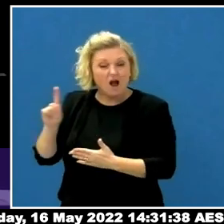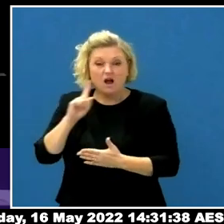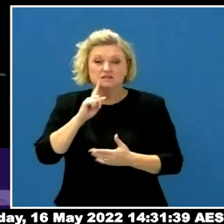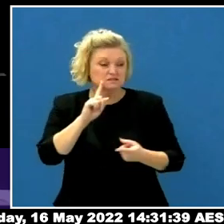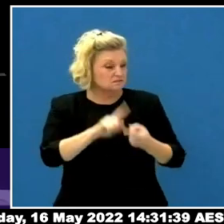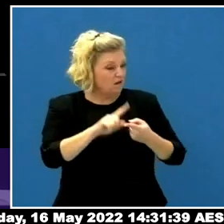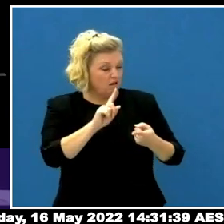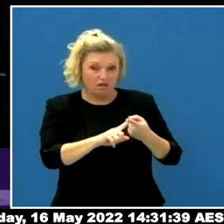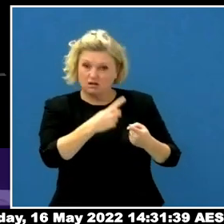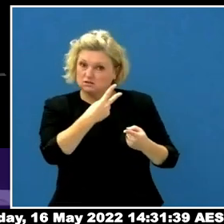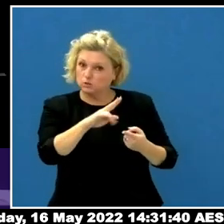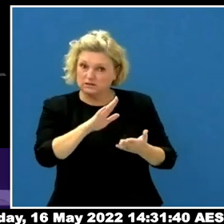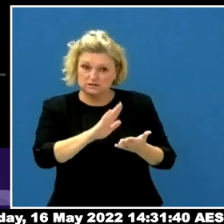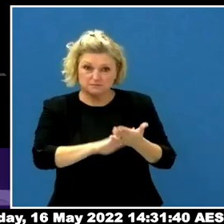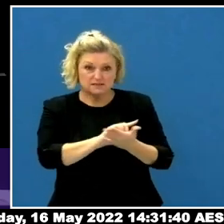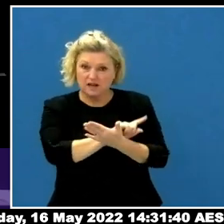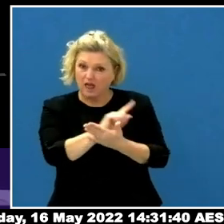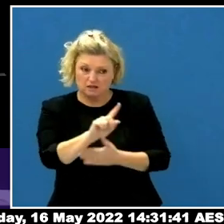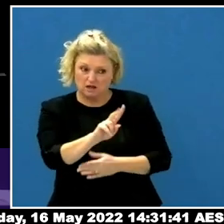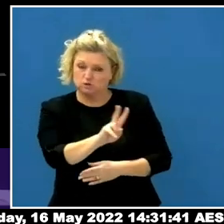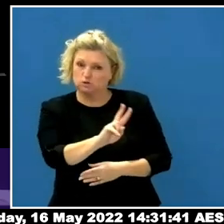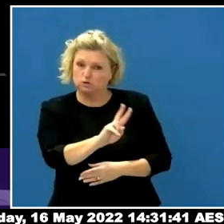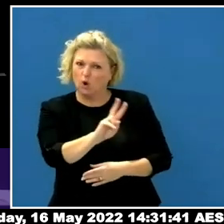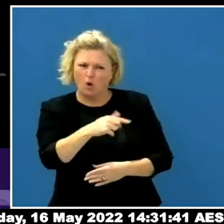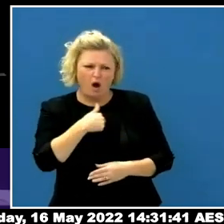where they went, and he said, "Simon said you weren't home".